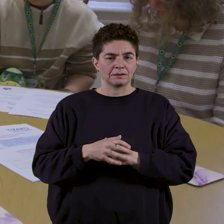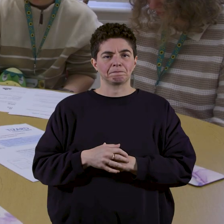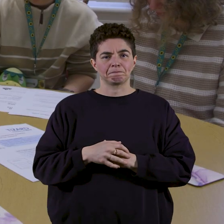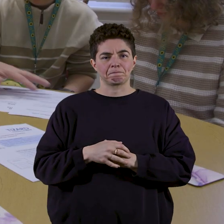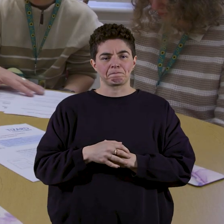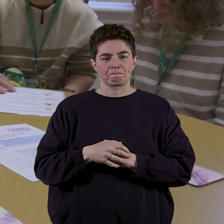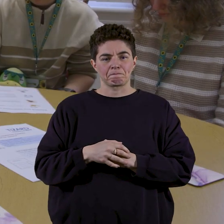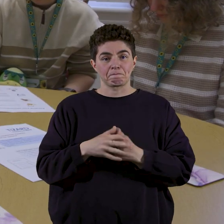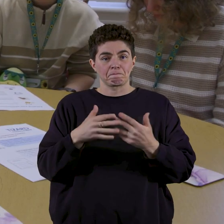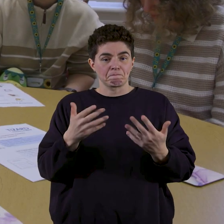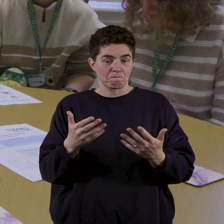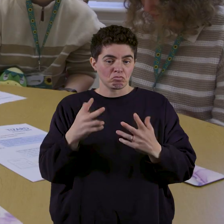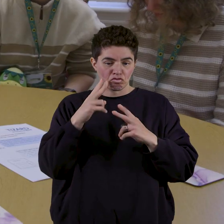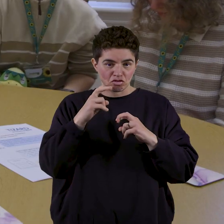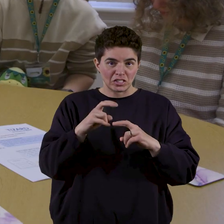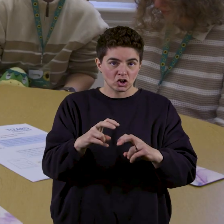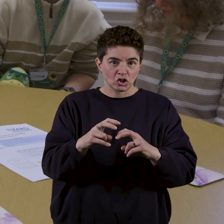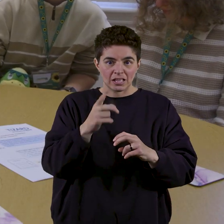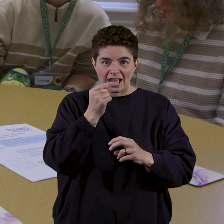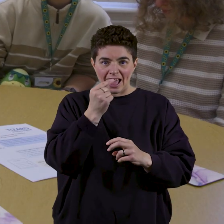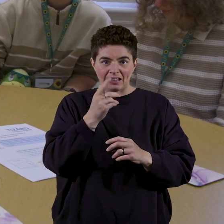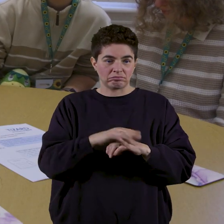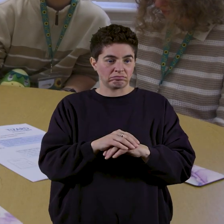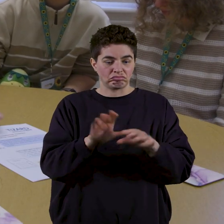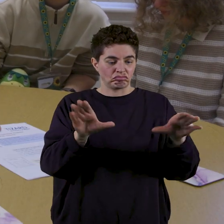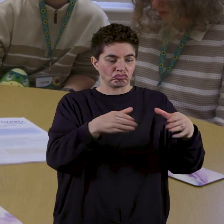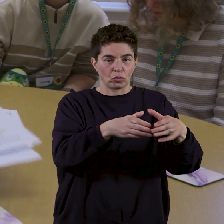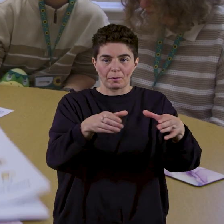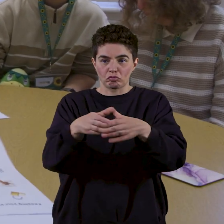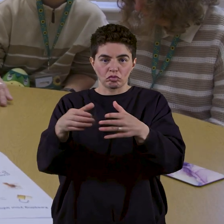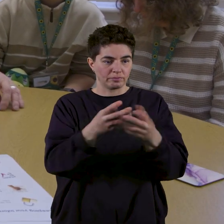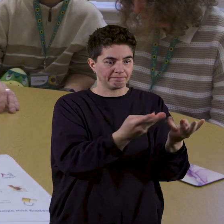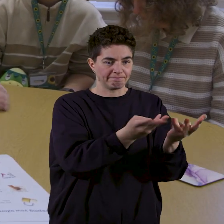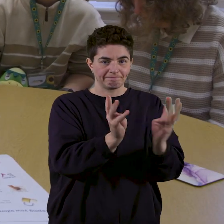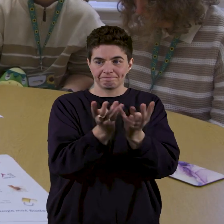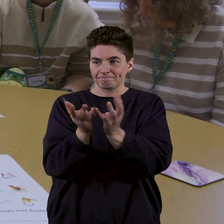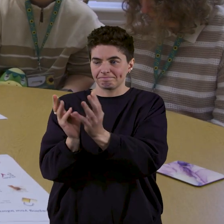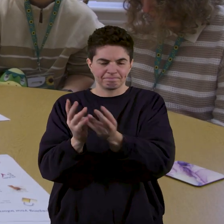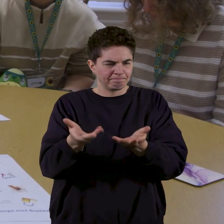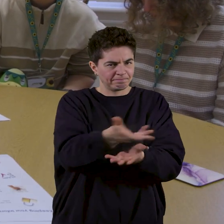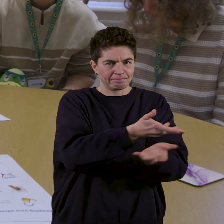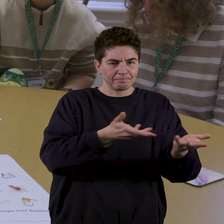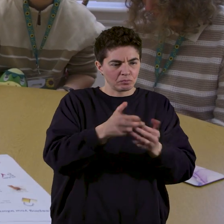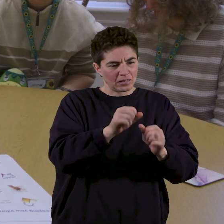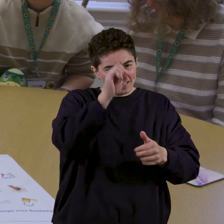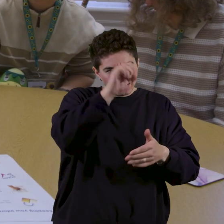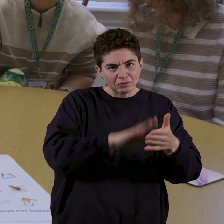Other times, researchers bring people together in a group to discuss their experiences.